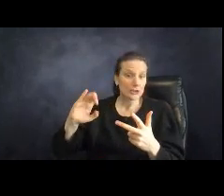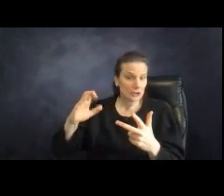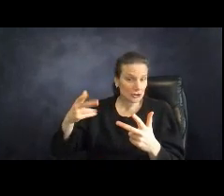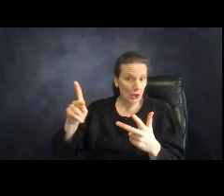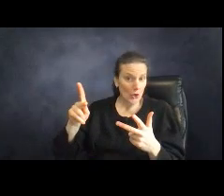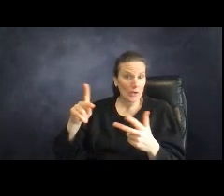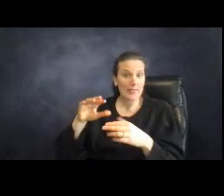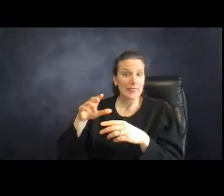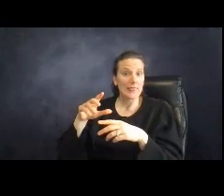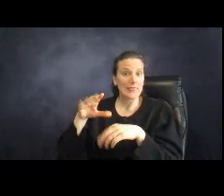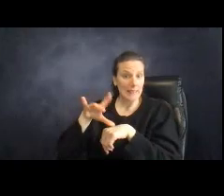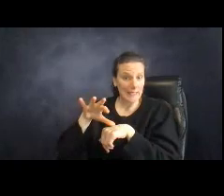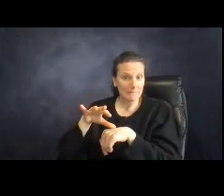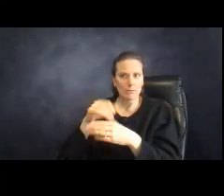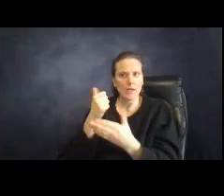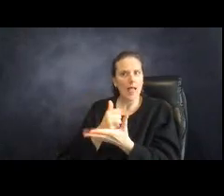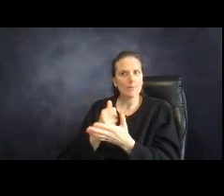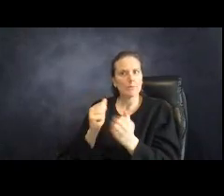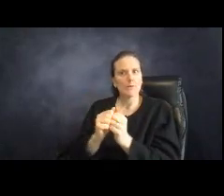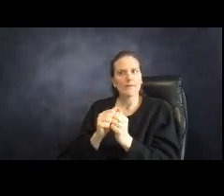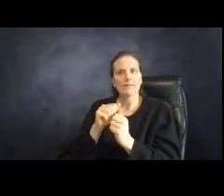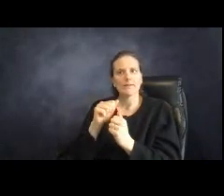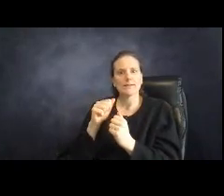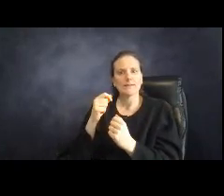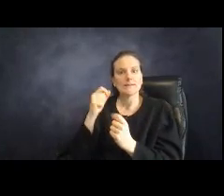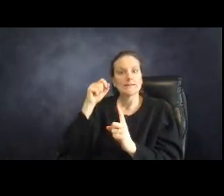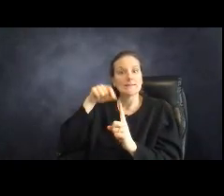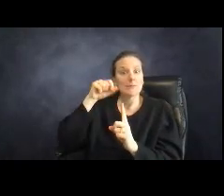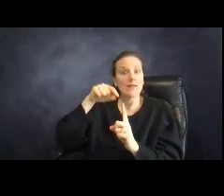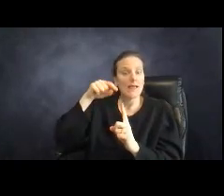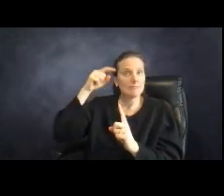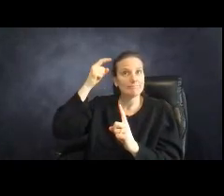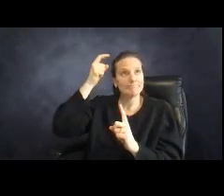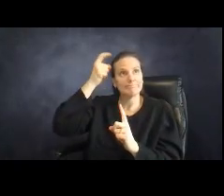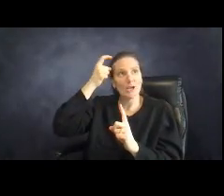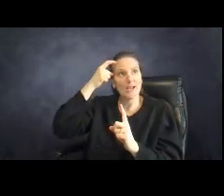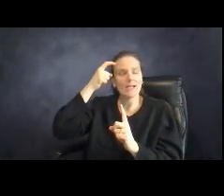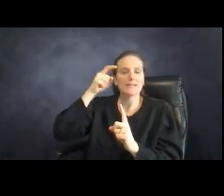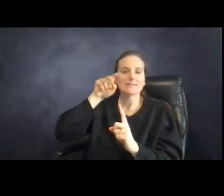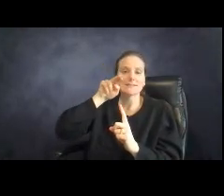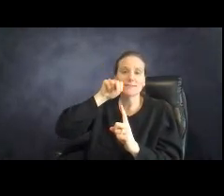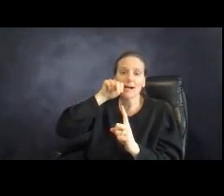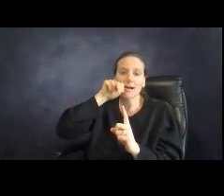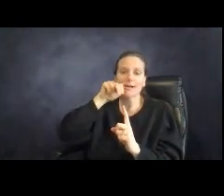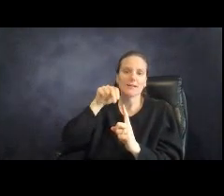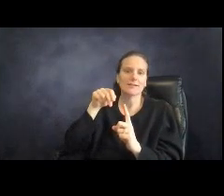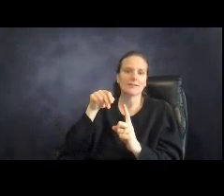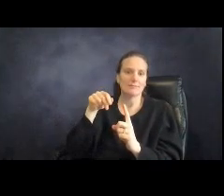to stimulate digestion on the tongue and in the brain. Now we prefer the sweet taste over the bitter taste.